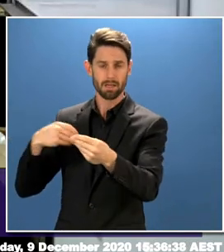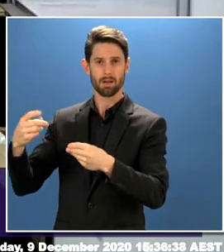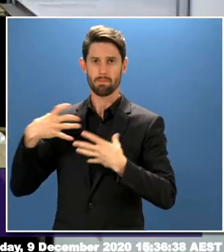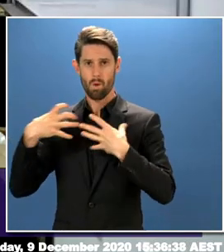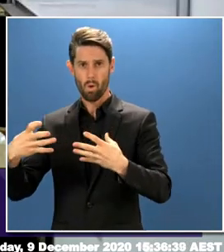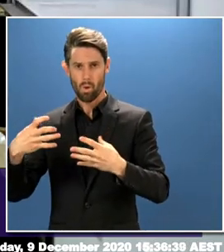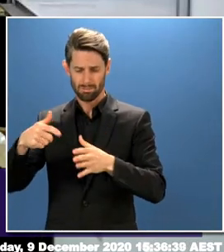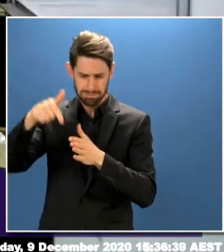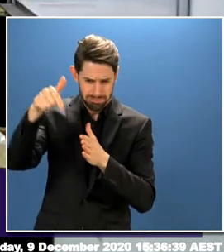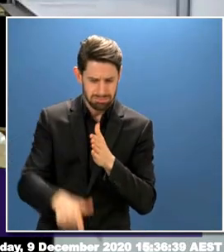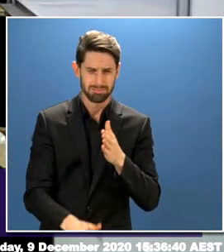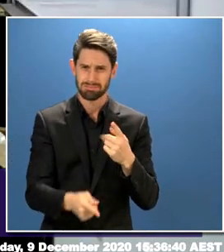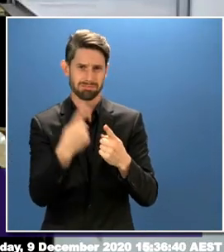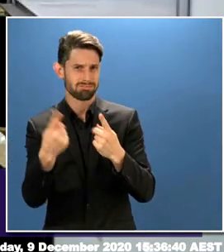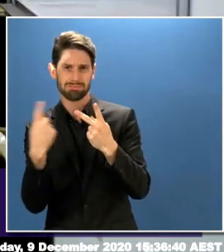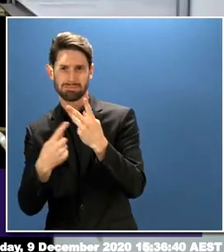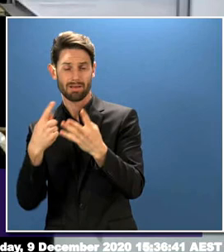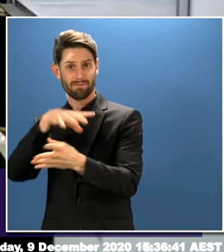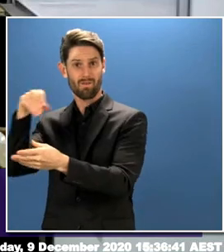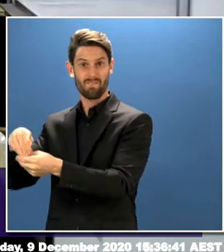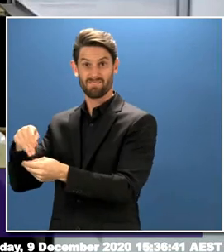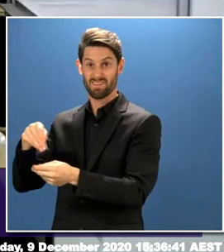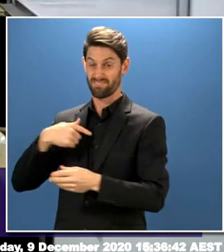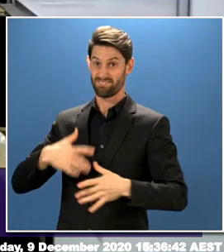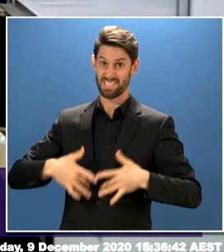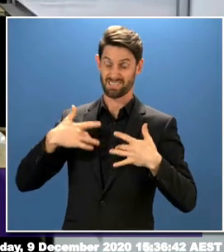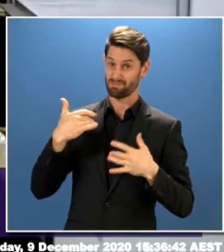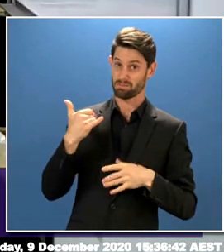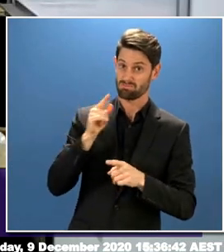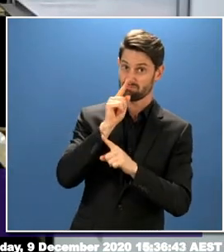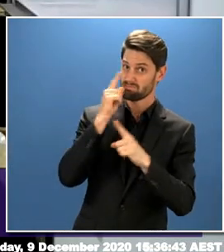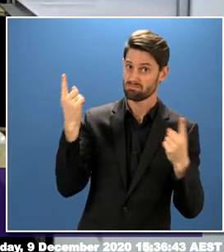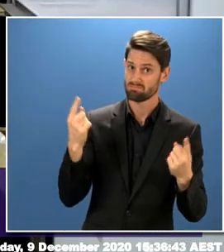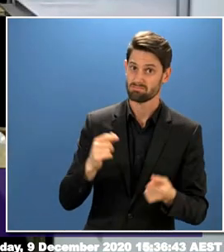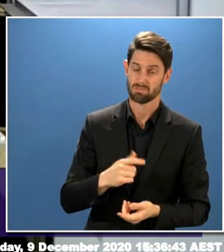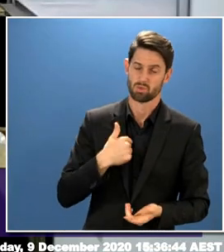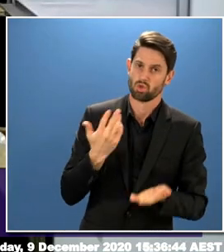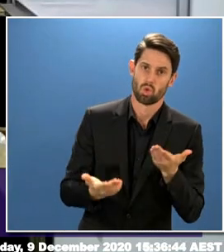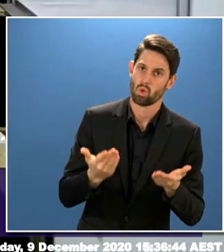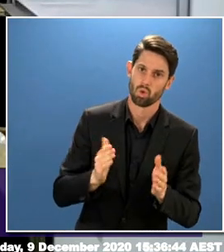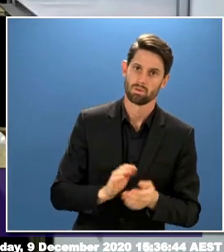work issues then I'm not sure. Is it just another tinkering exercise, I'm not sure. Thank you.